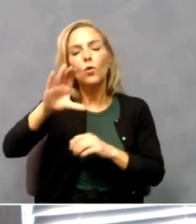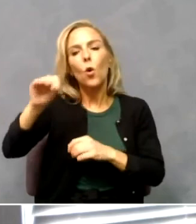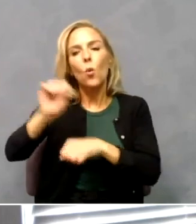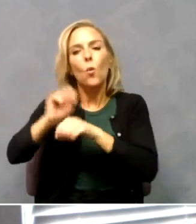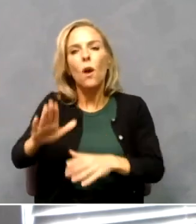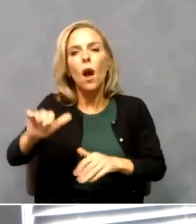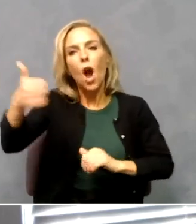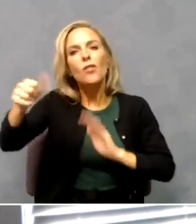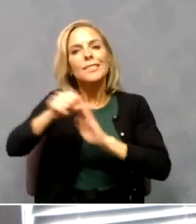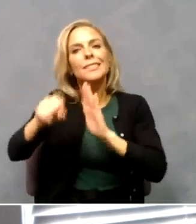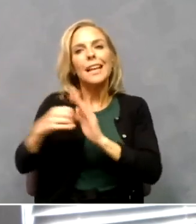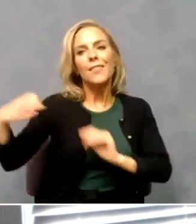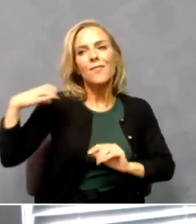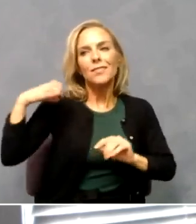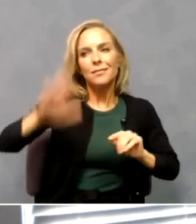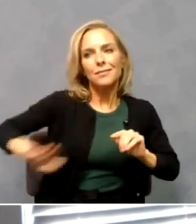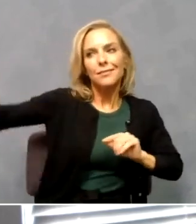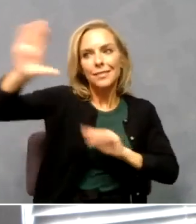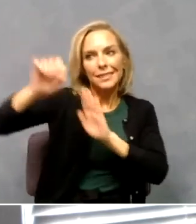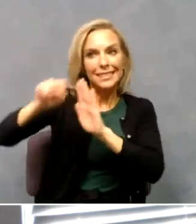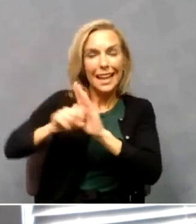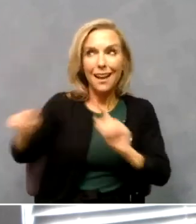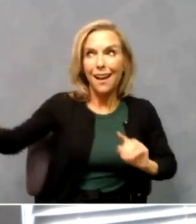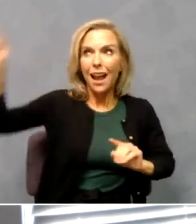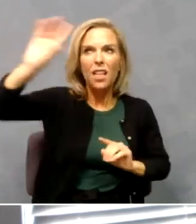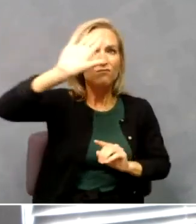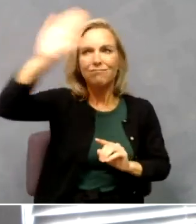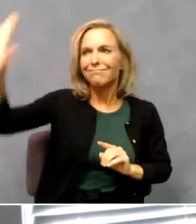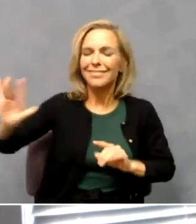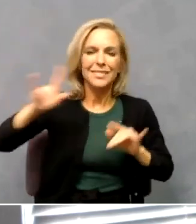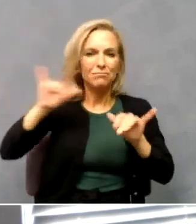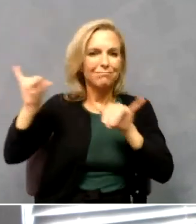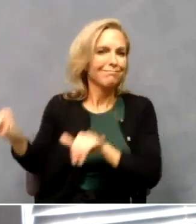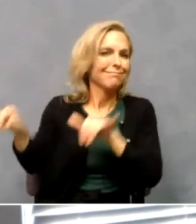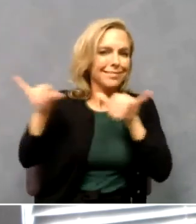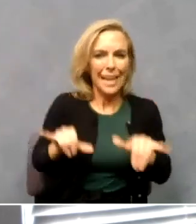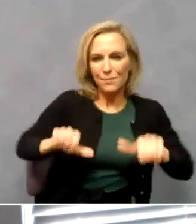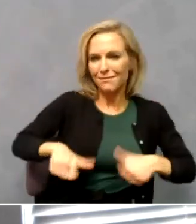the same challenges. We are just about getting systems in place, identifying